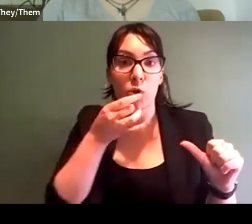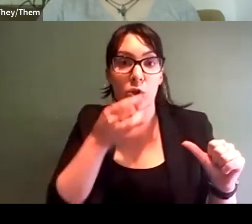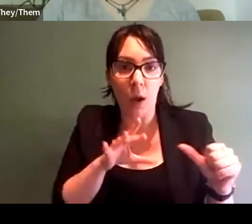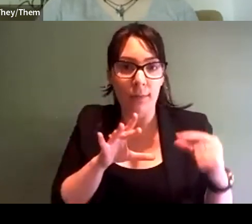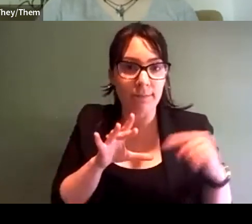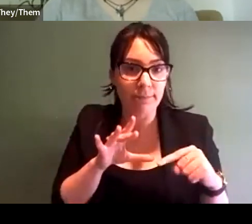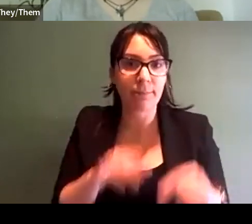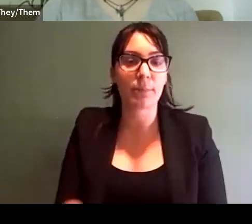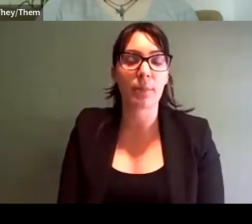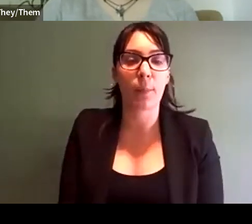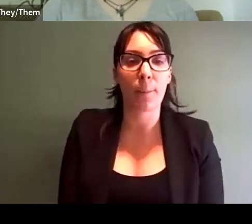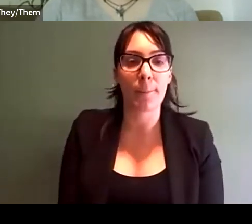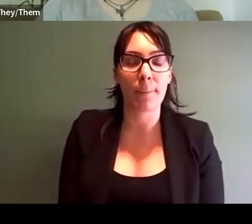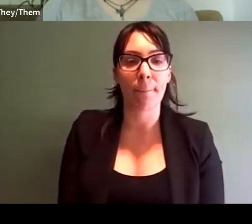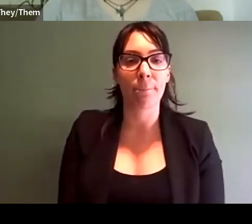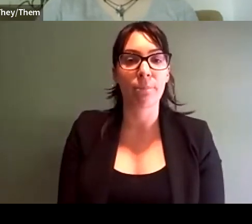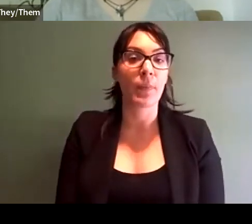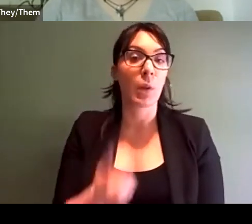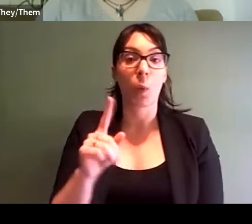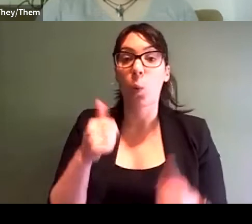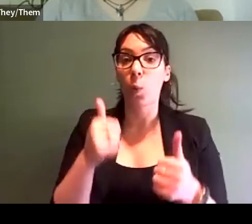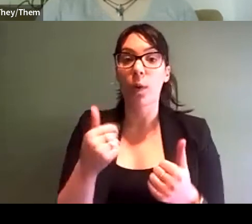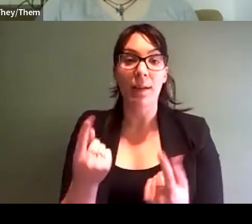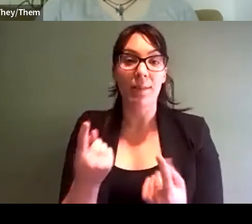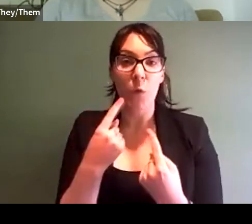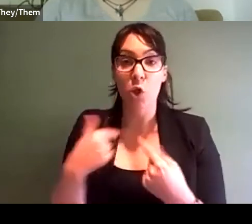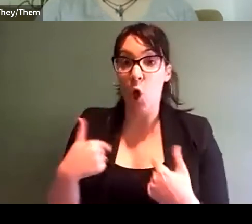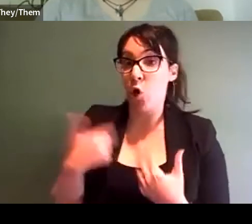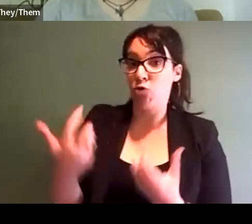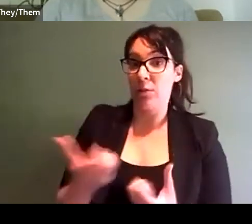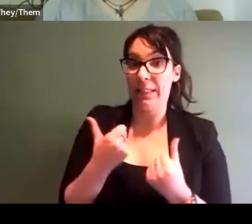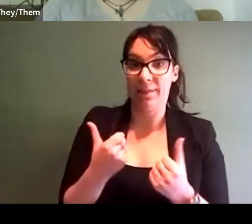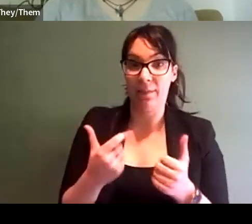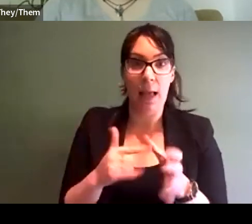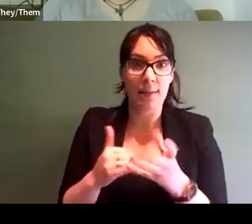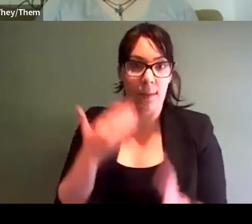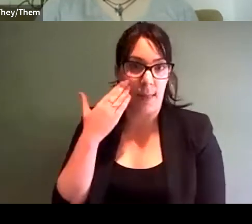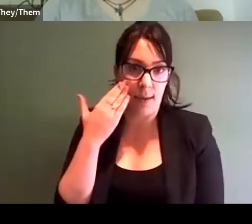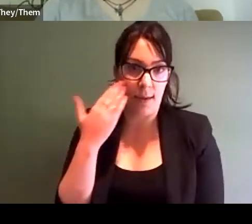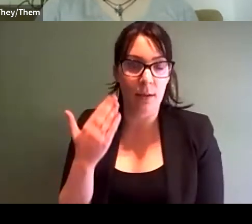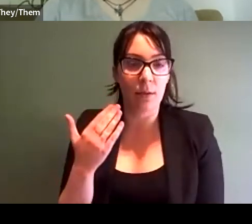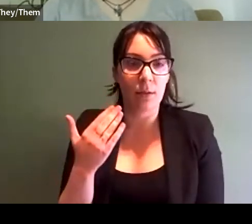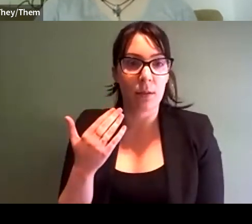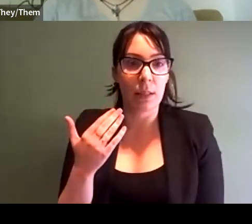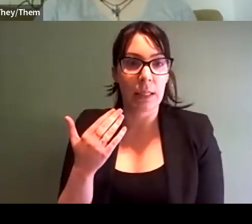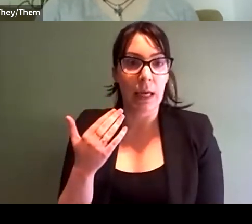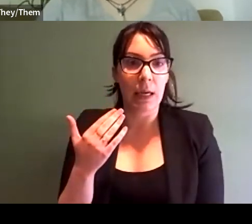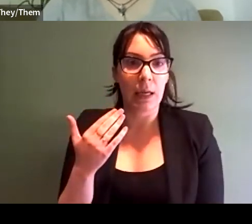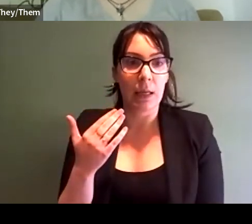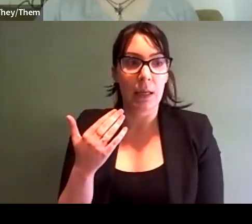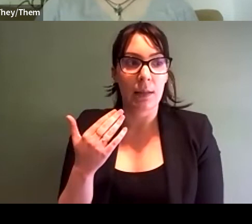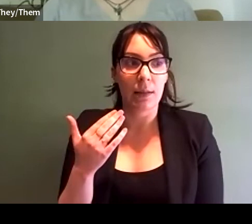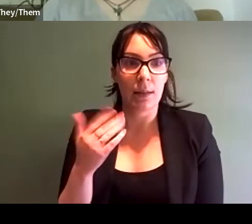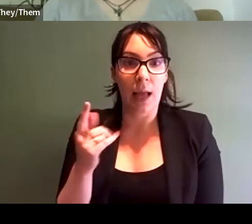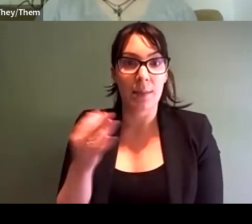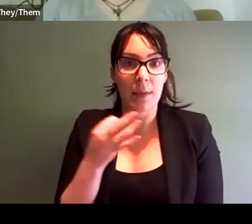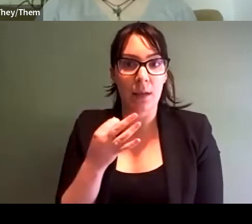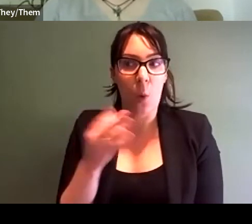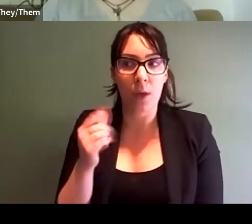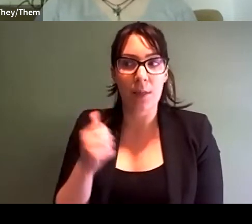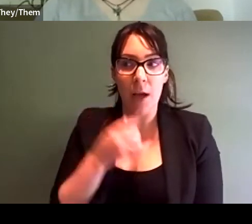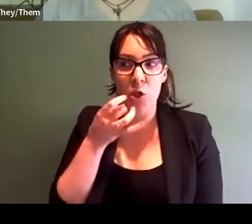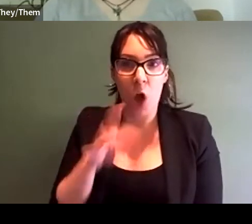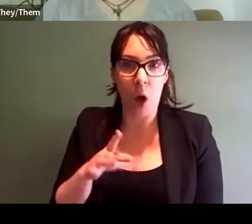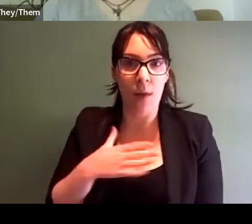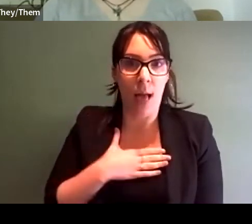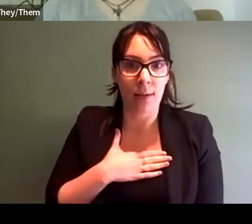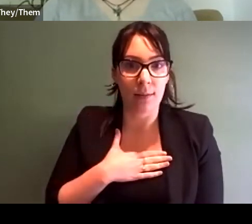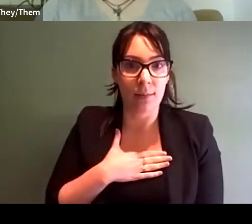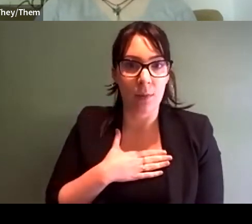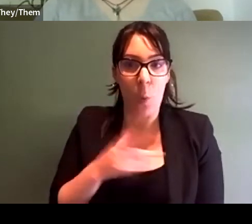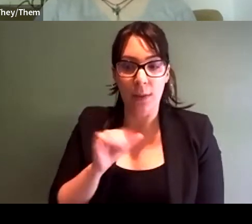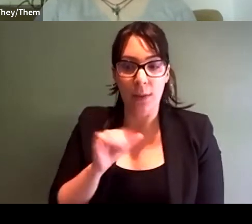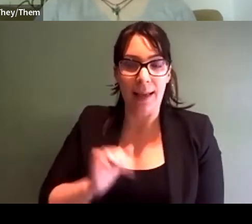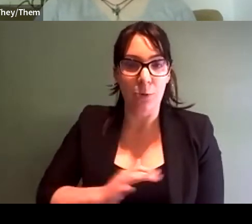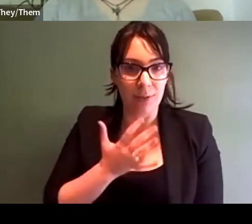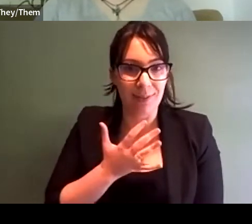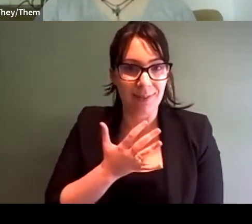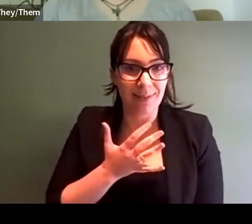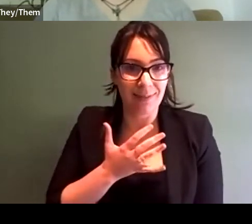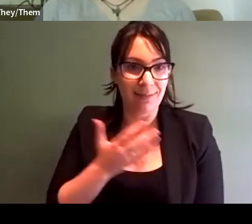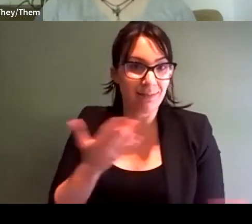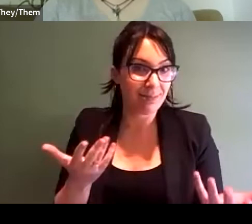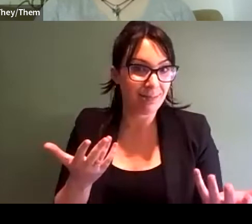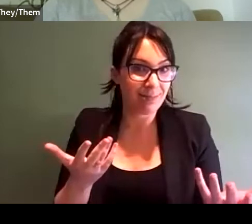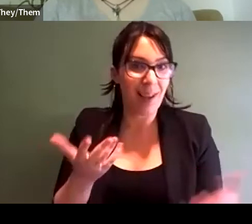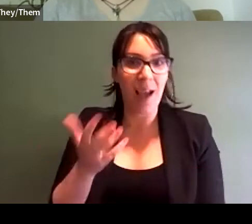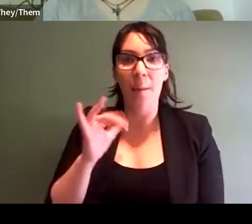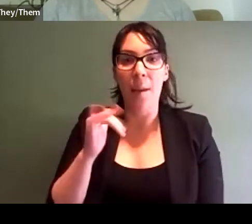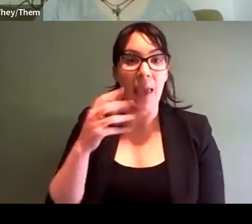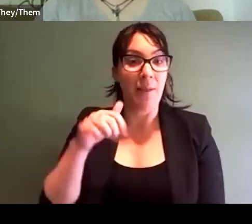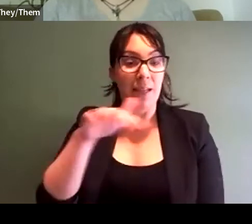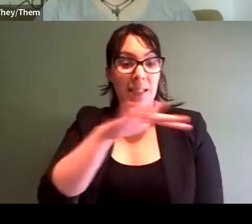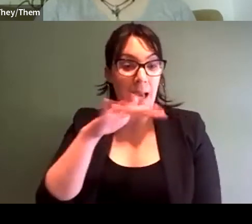And one of the good pieces of advice that was given to me that I found helpful as a parent is, what is my child interested in, and maybe there are places where their children with disabilities who are also interested in that and maybe it's something you